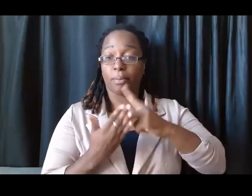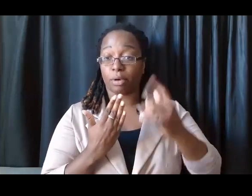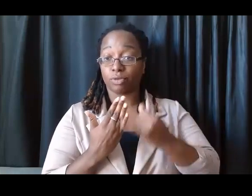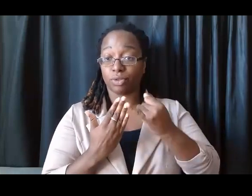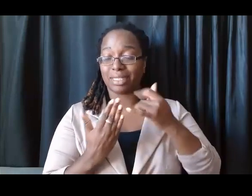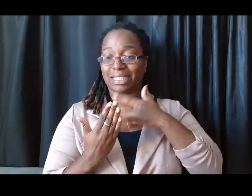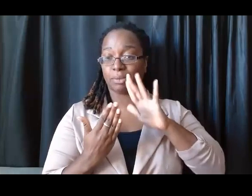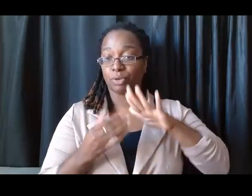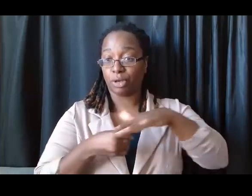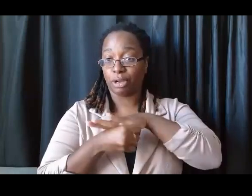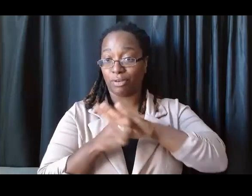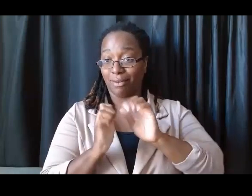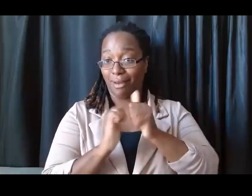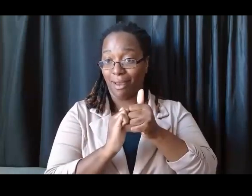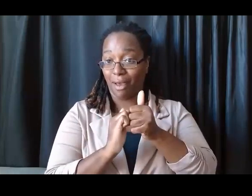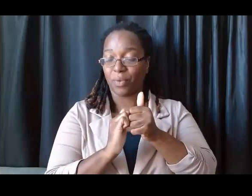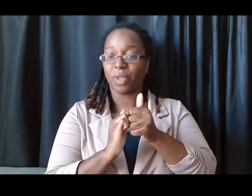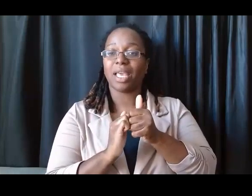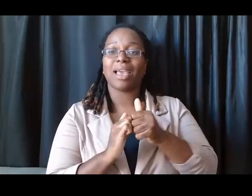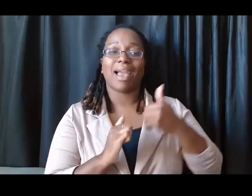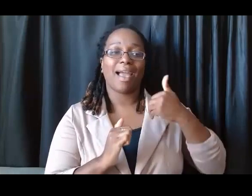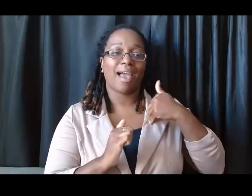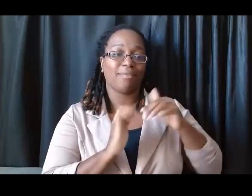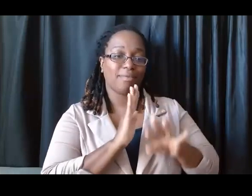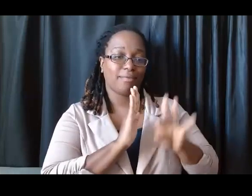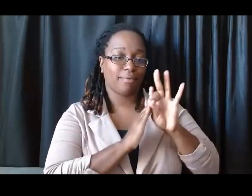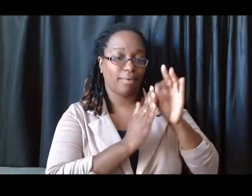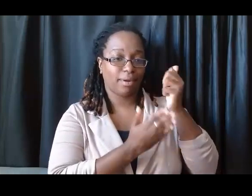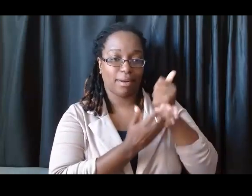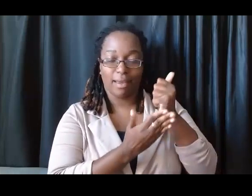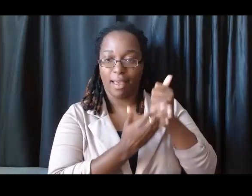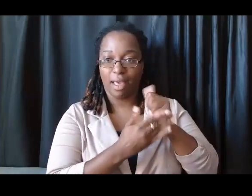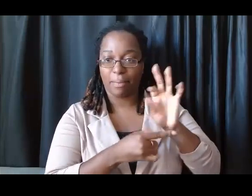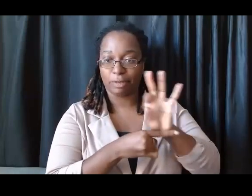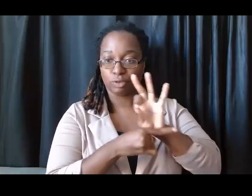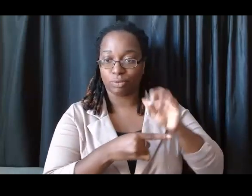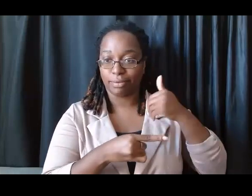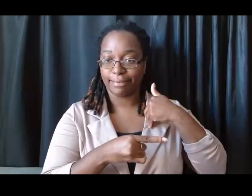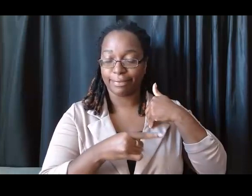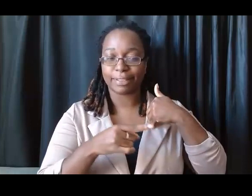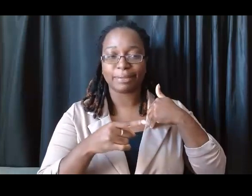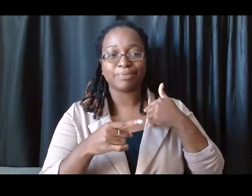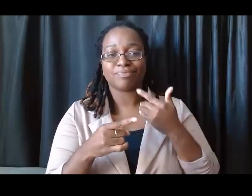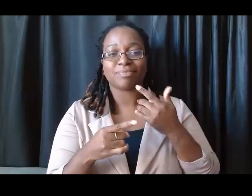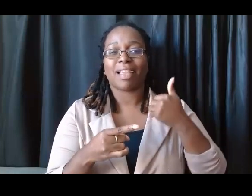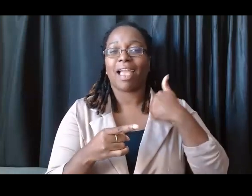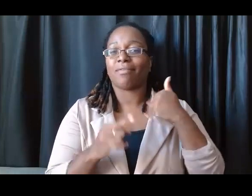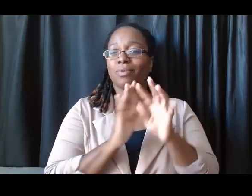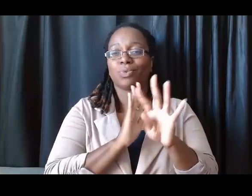by using the find help feature that's on this choose work website which is